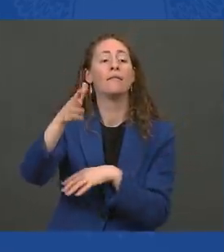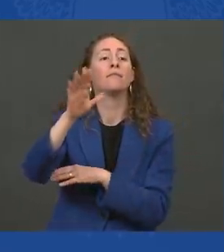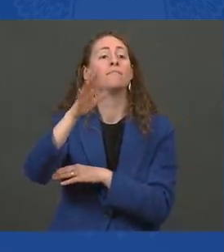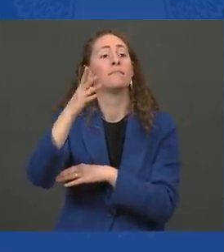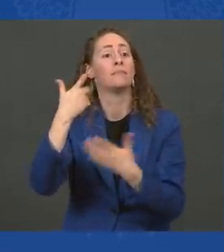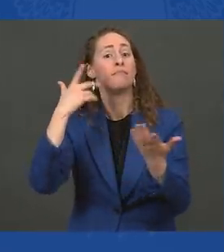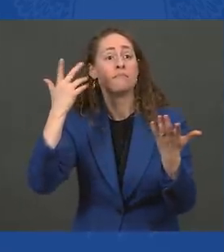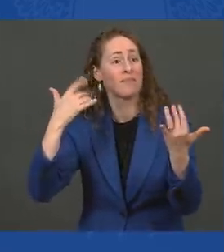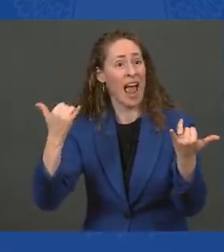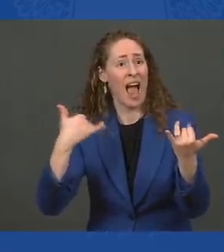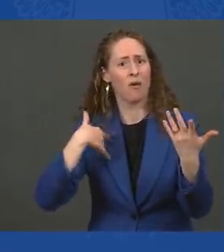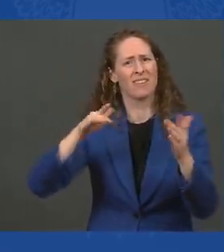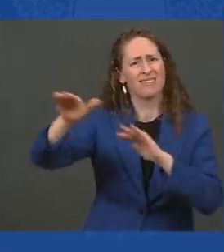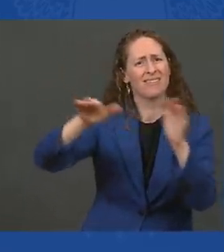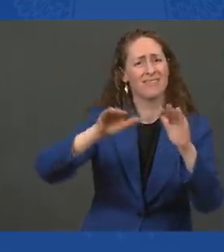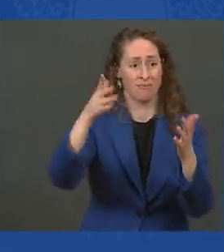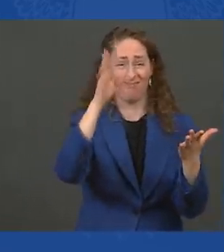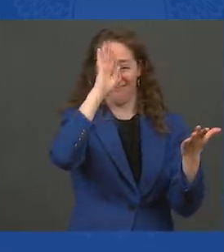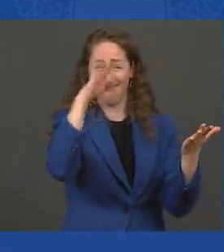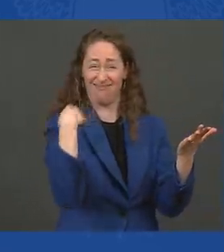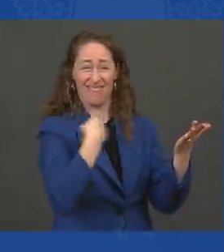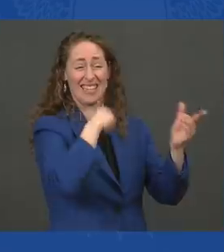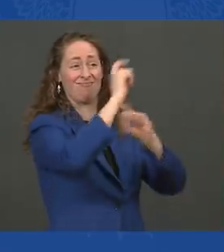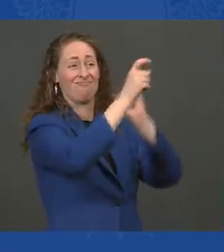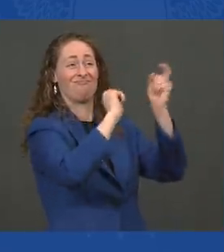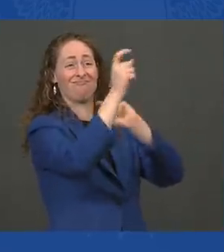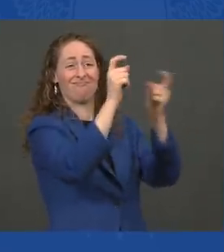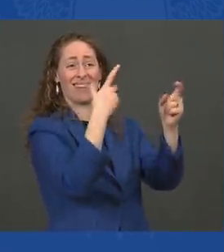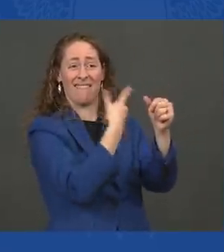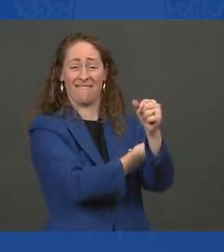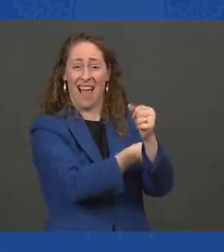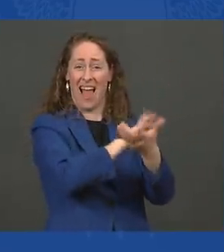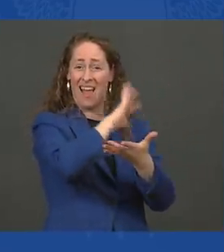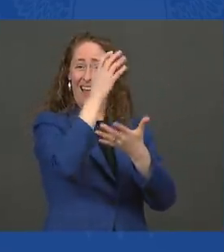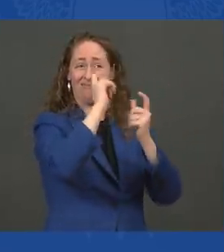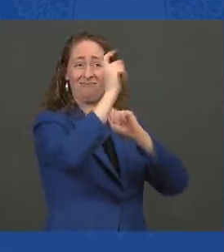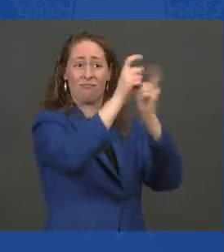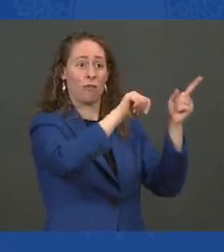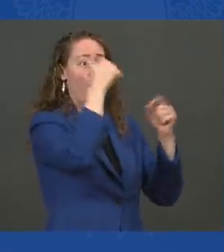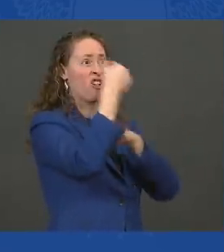And we've provided significant vaccines as well to South Africa and that region. As a matter of fact,